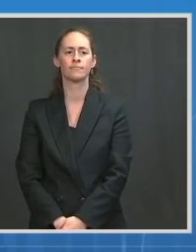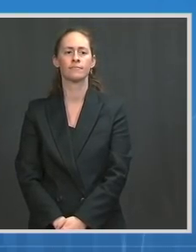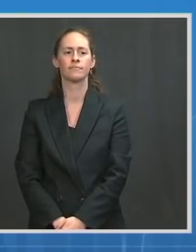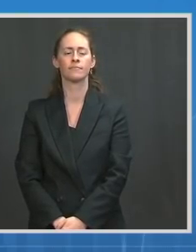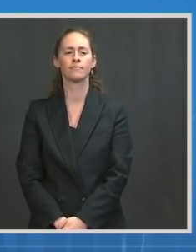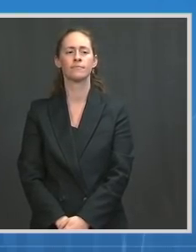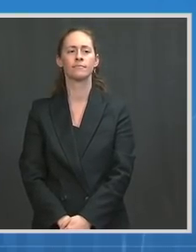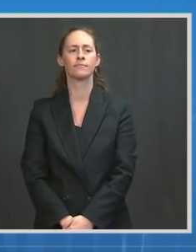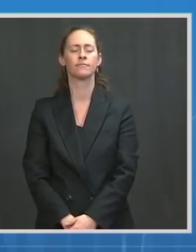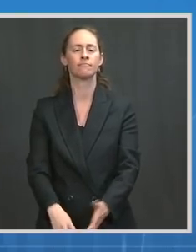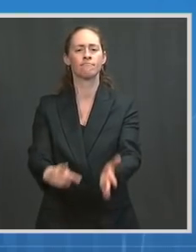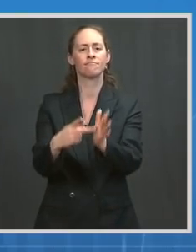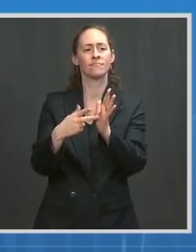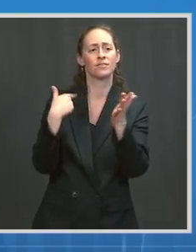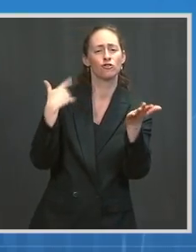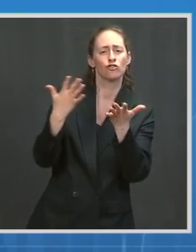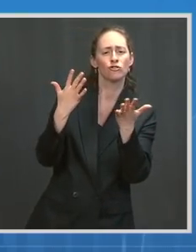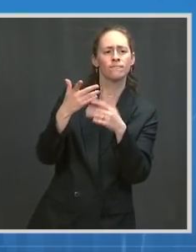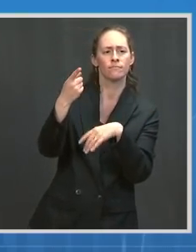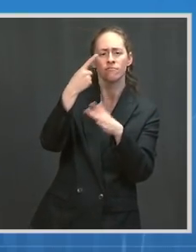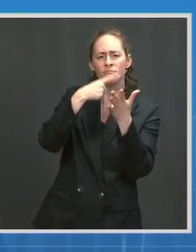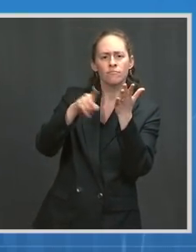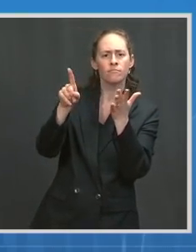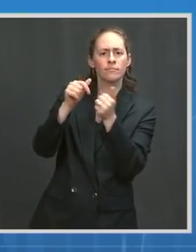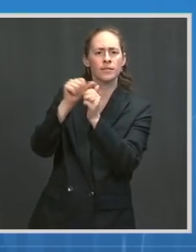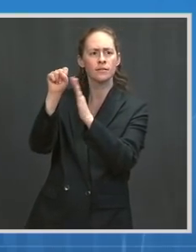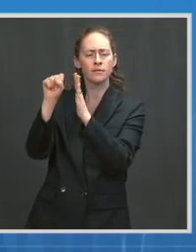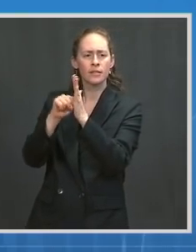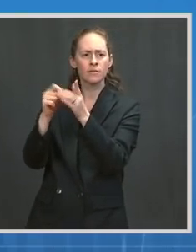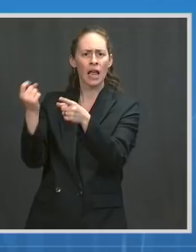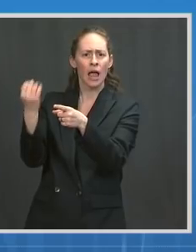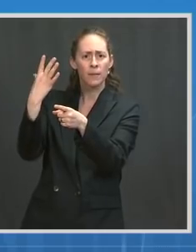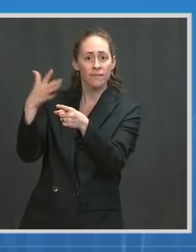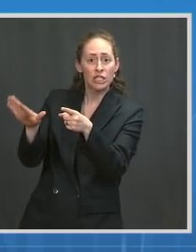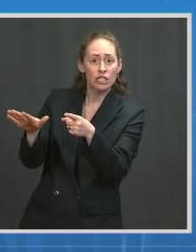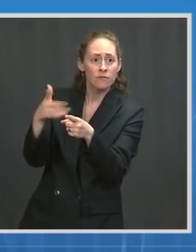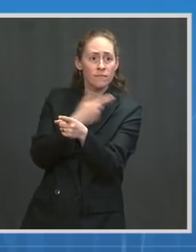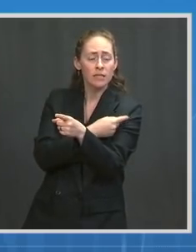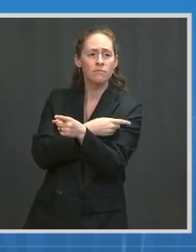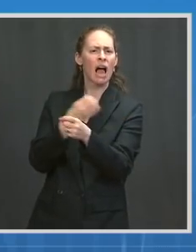look at how many cases are in their area, and to make those decisions with that information in mind.